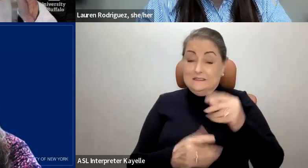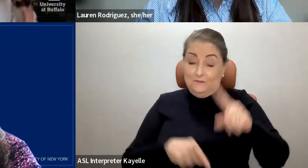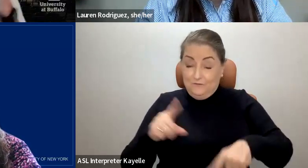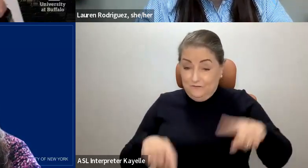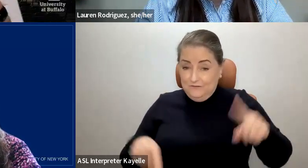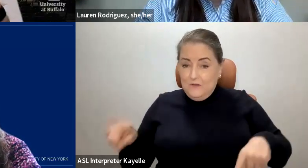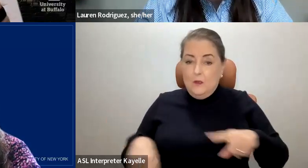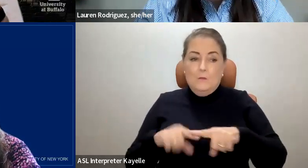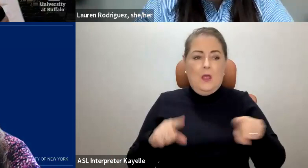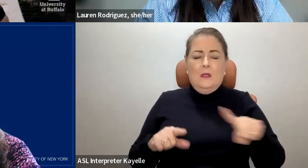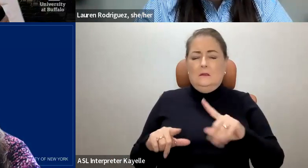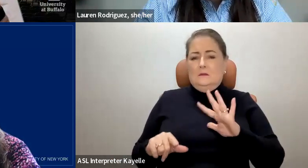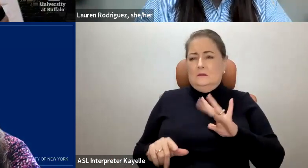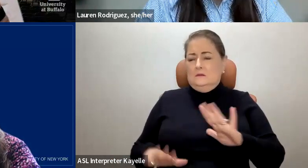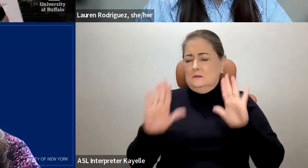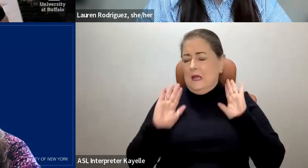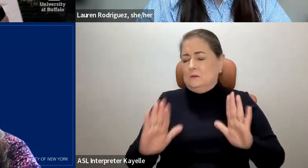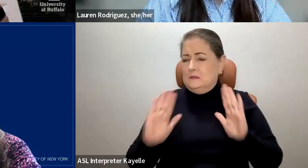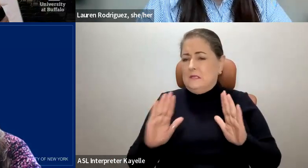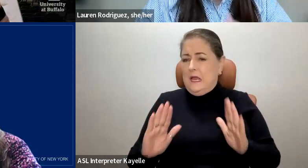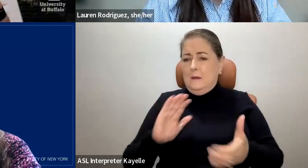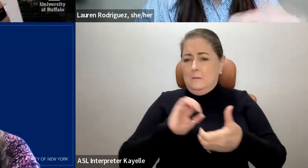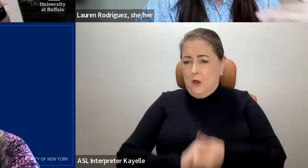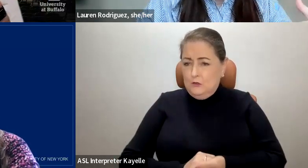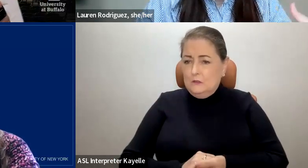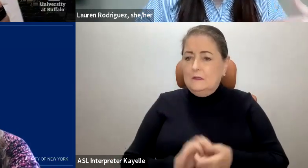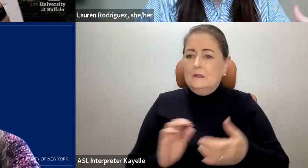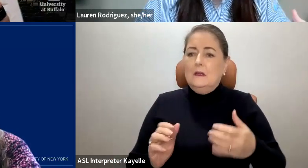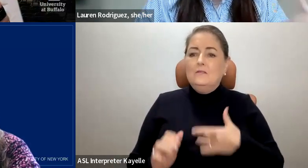outstanding partnership. It felt just so much better engaging in